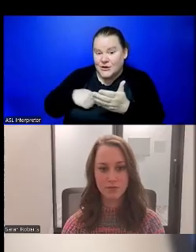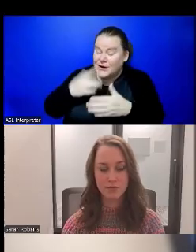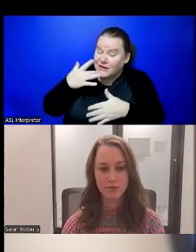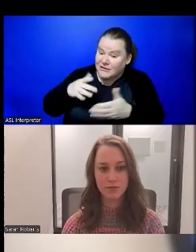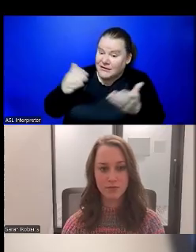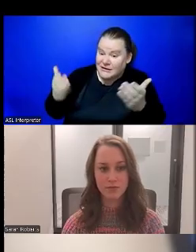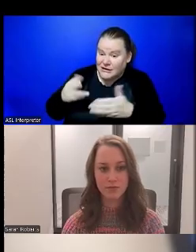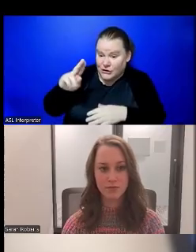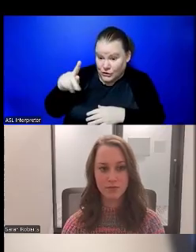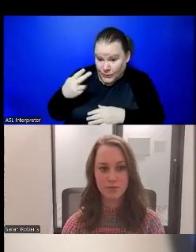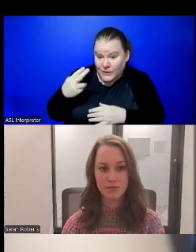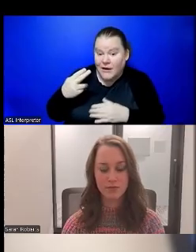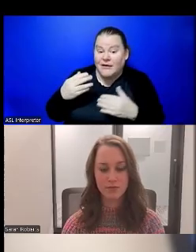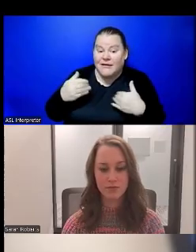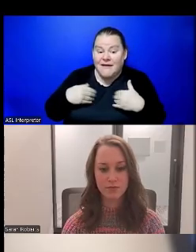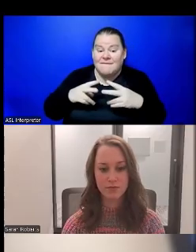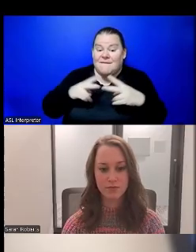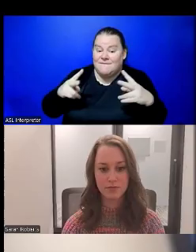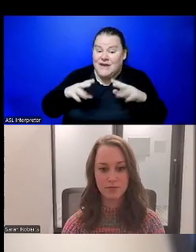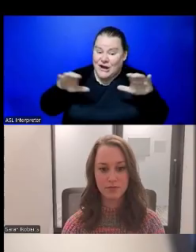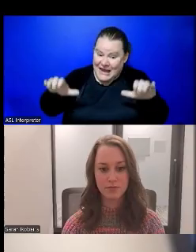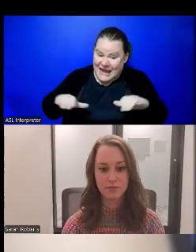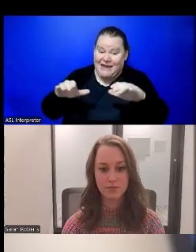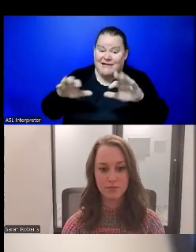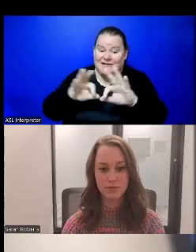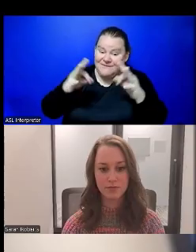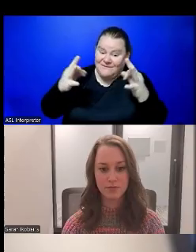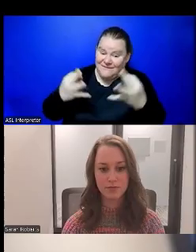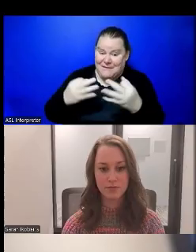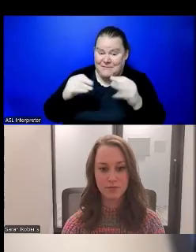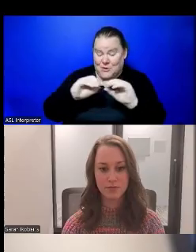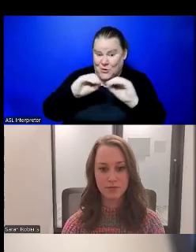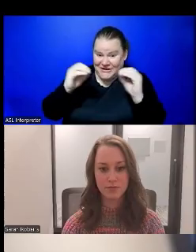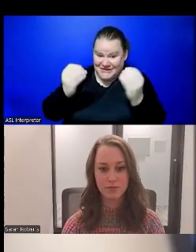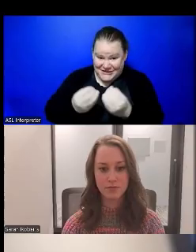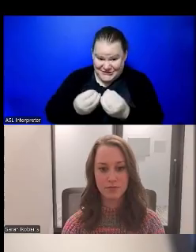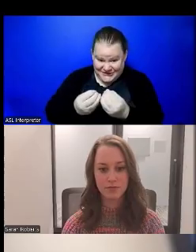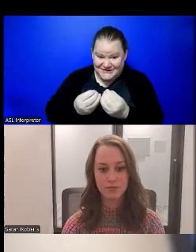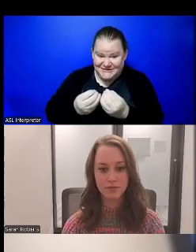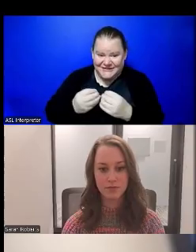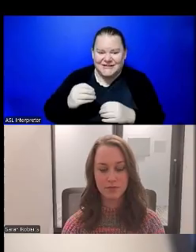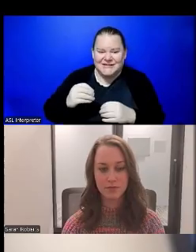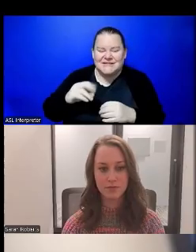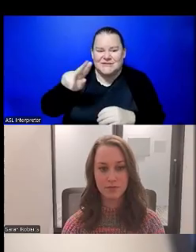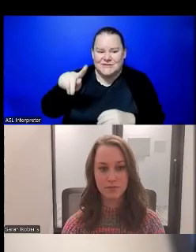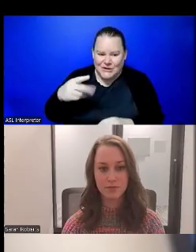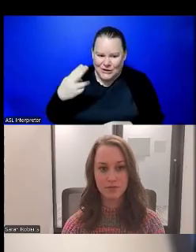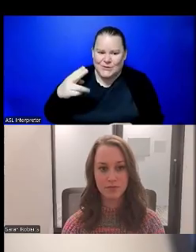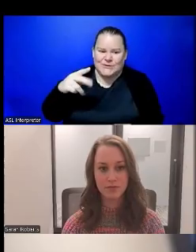active family organization. So there's a Utah pwsa organization